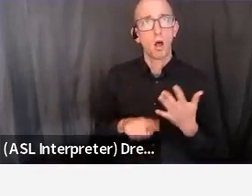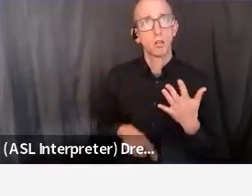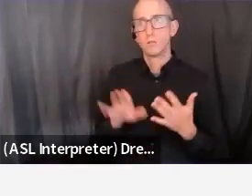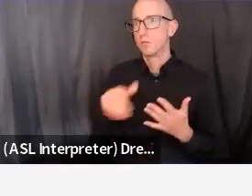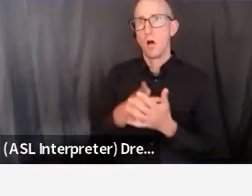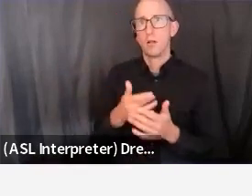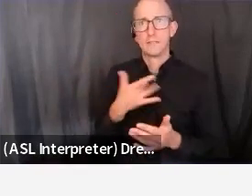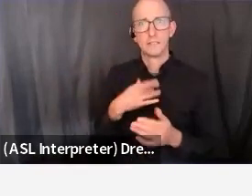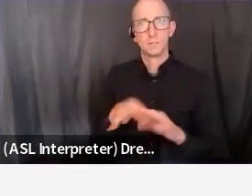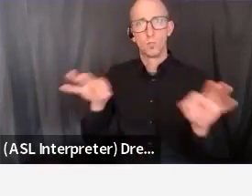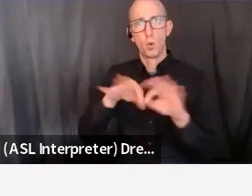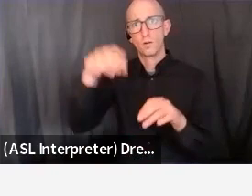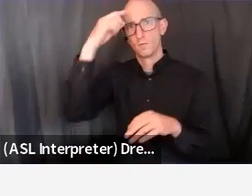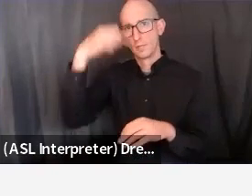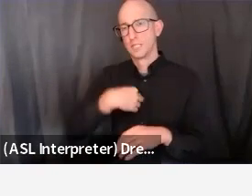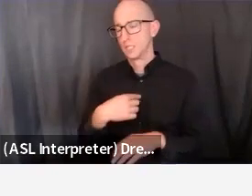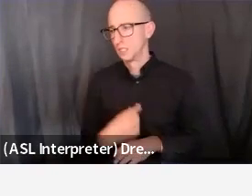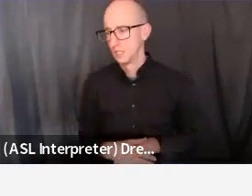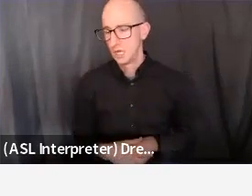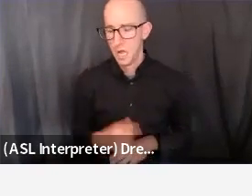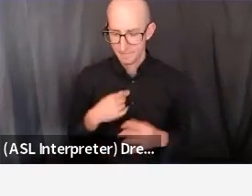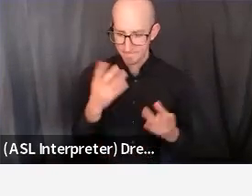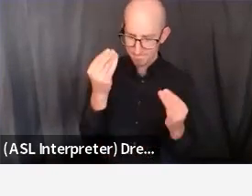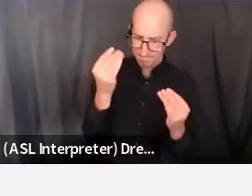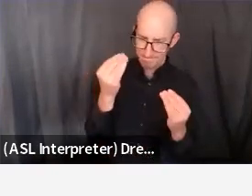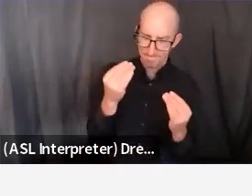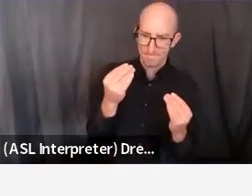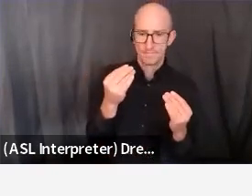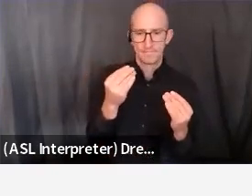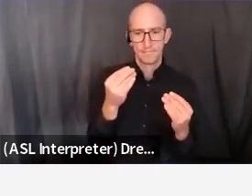equipment and drayage. We are working with the Department of Energy to understand in greater